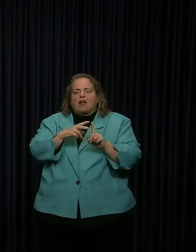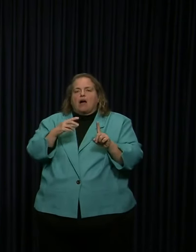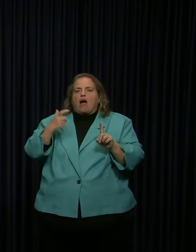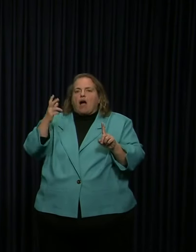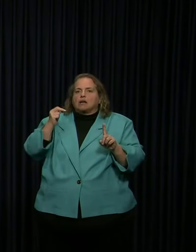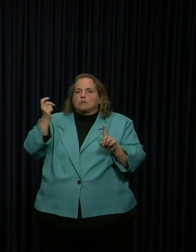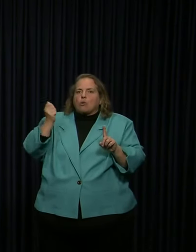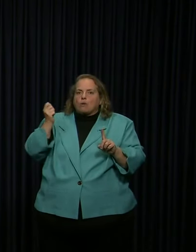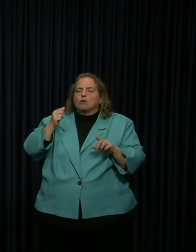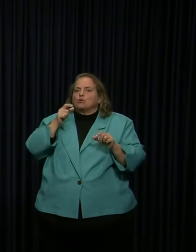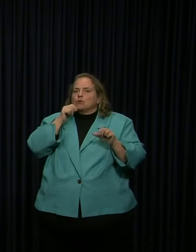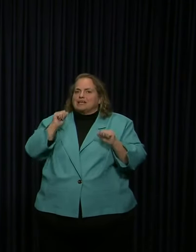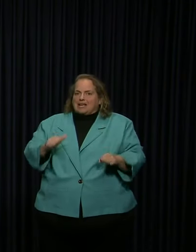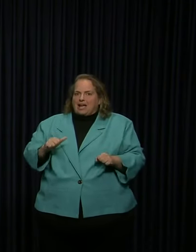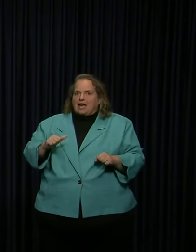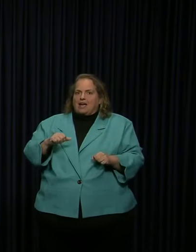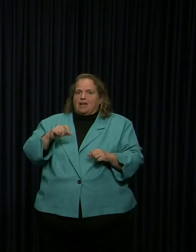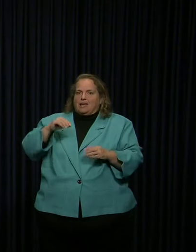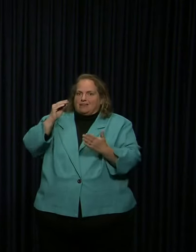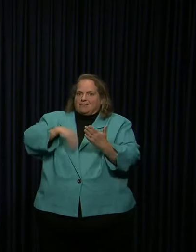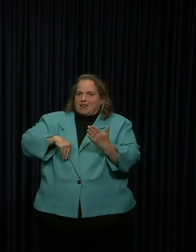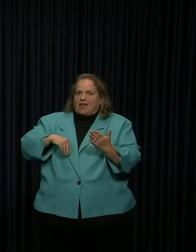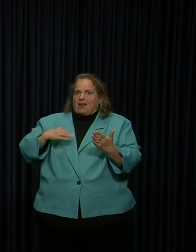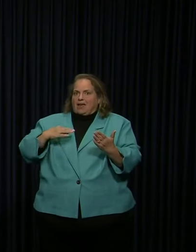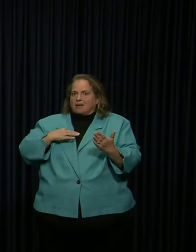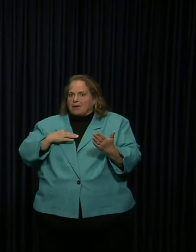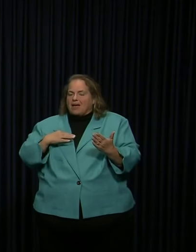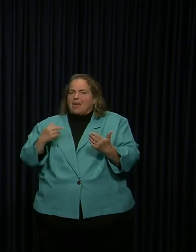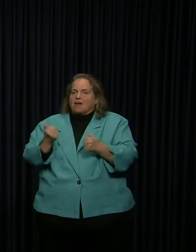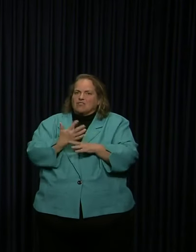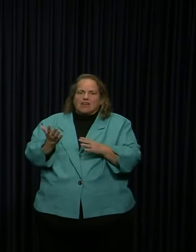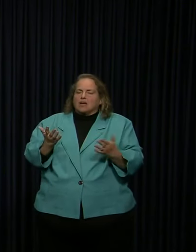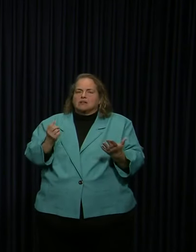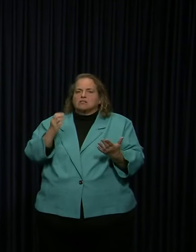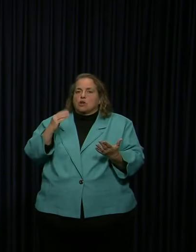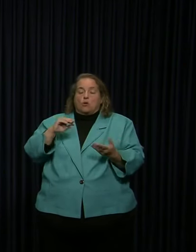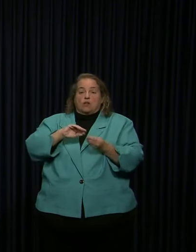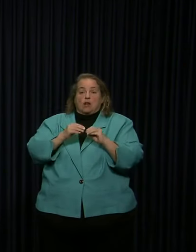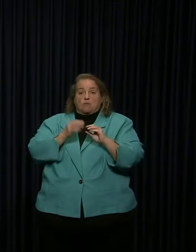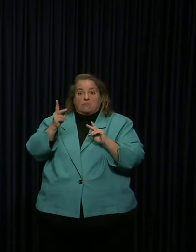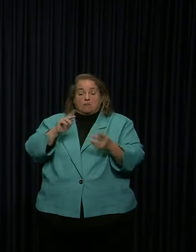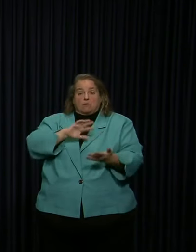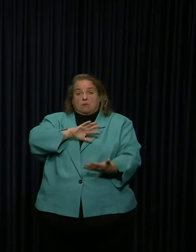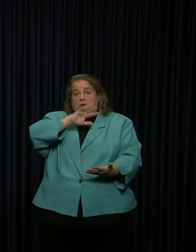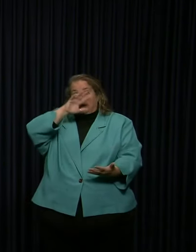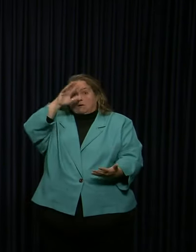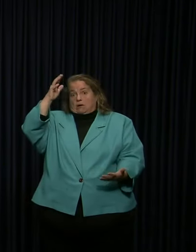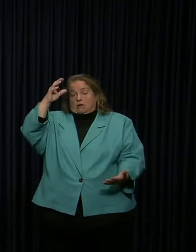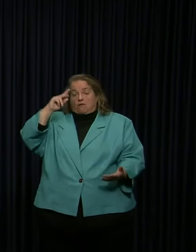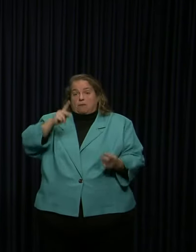RECEIVED COMPLAINTS FOR, AND THEY'RE RIGHTFUL COMPLAINTS, ACTUALLY GET THEIR FIRST PAYMENT BEFORE THEY GET THAT LETTER IN